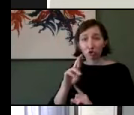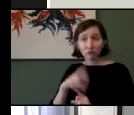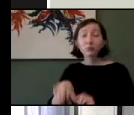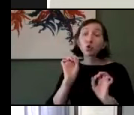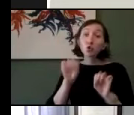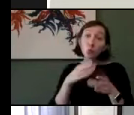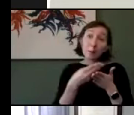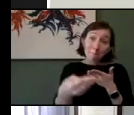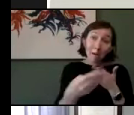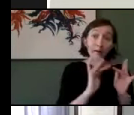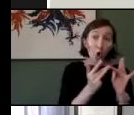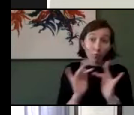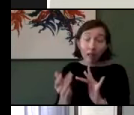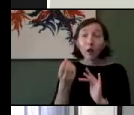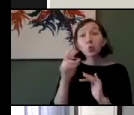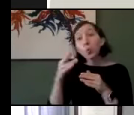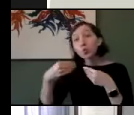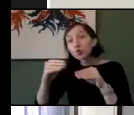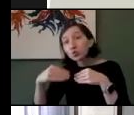Elastic can be found in some chain stores.